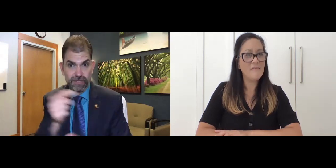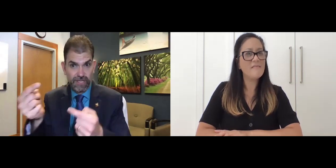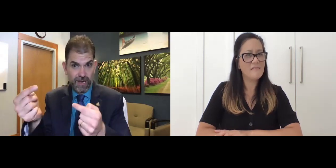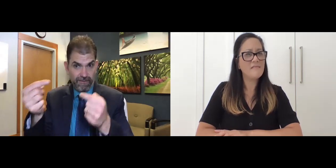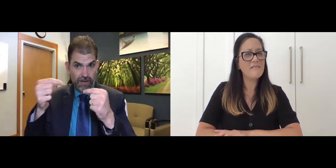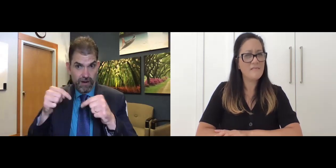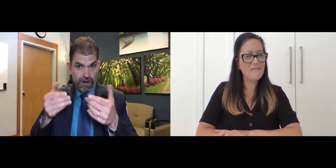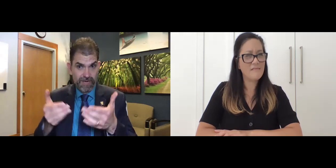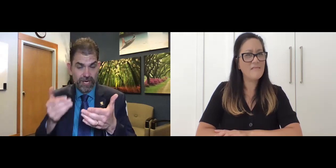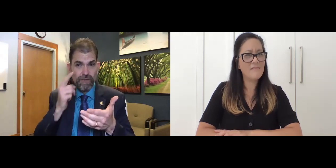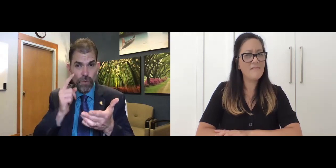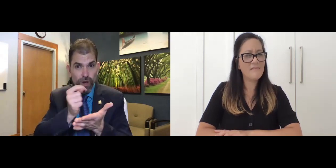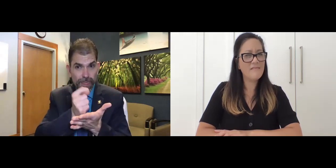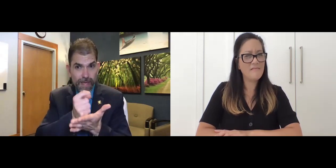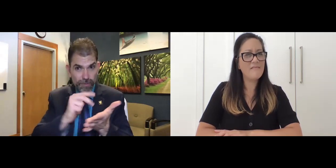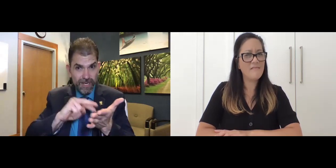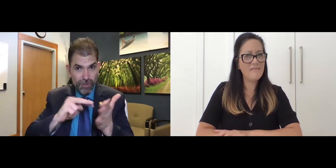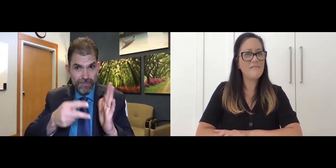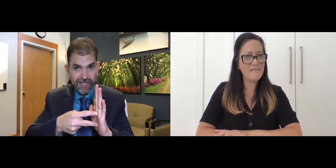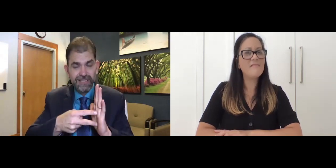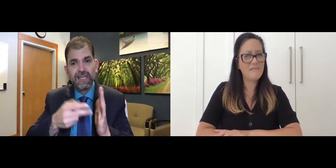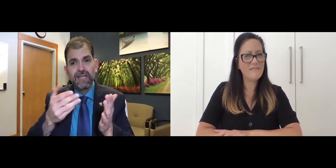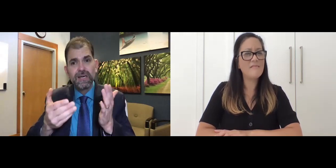I have had several patients come to my treatment center